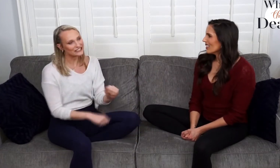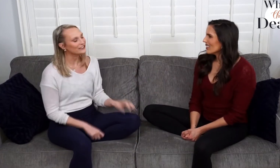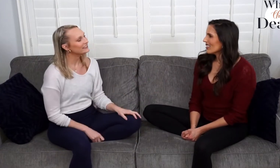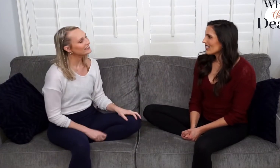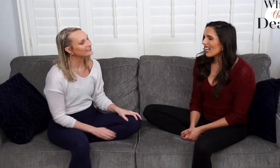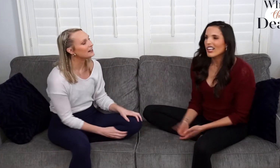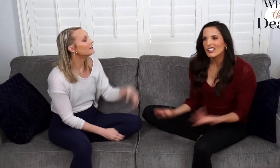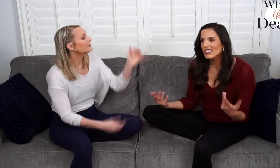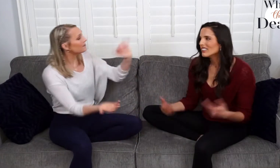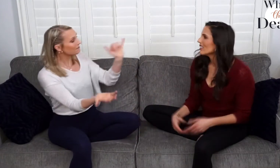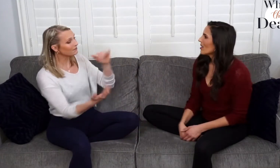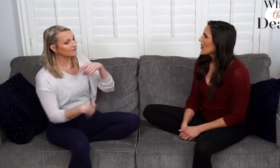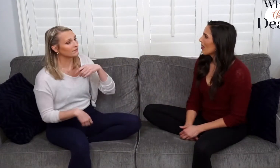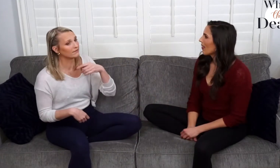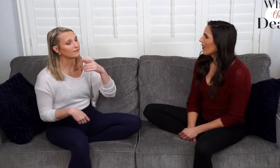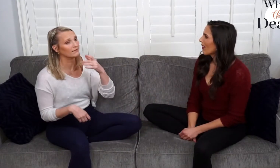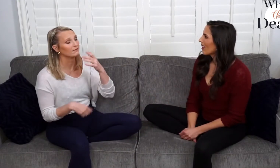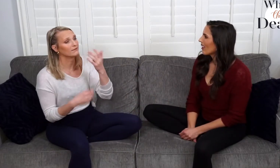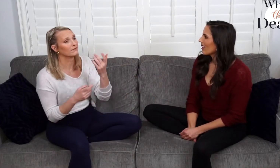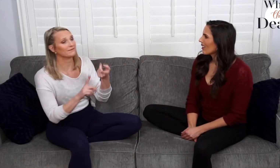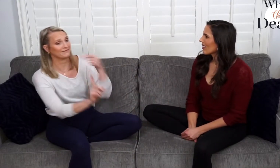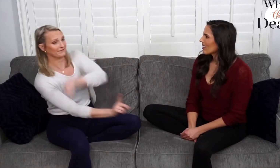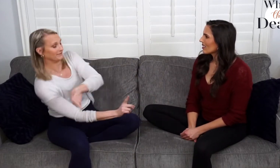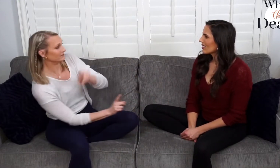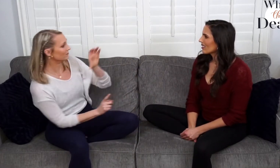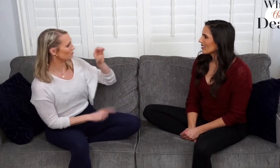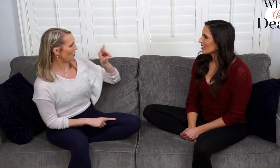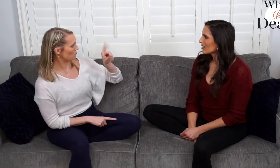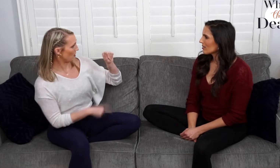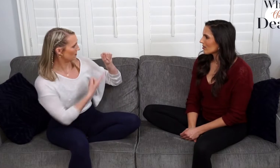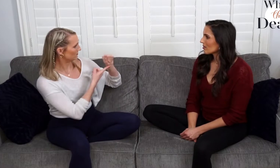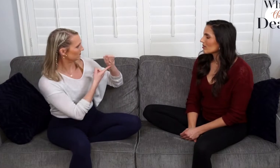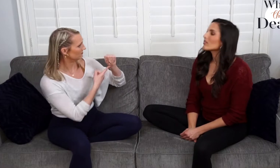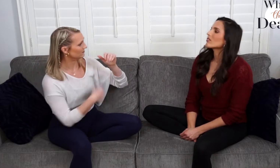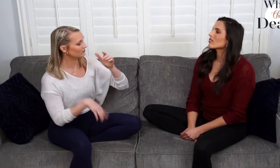really interesting and same thing with, CODA's